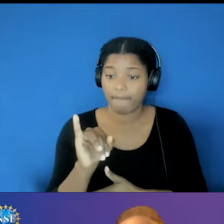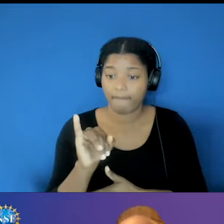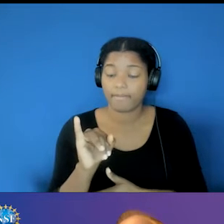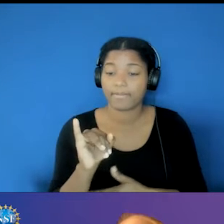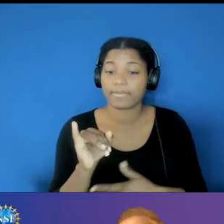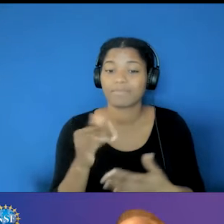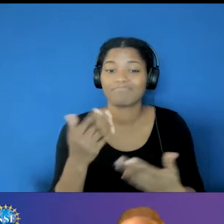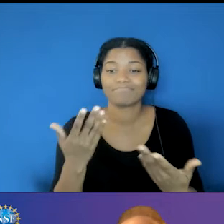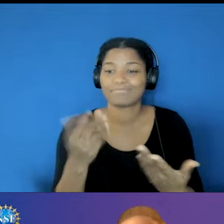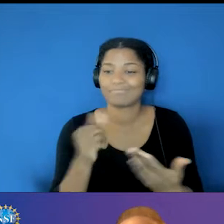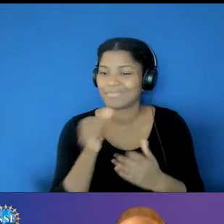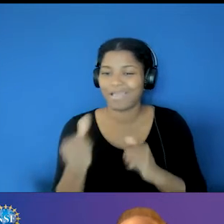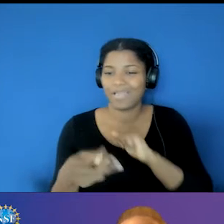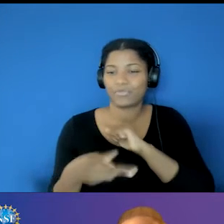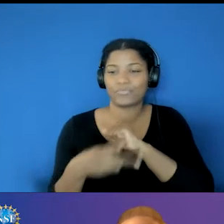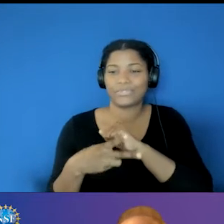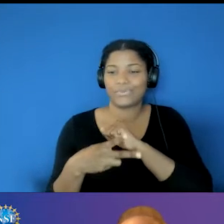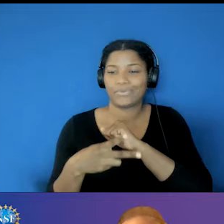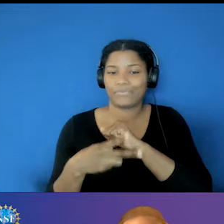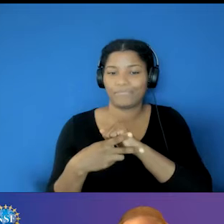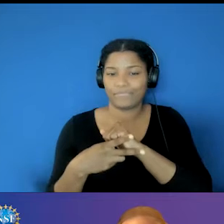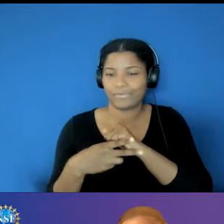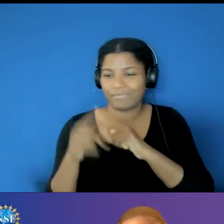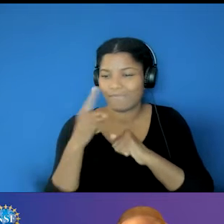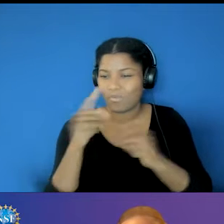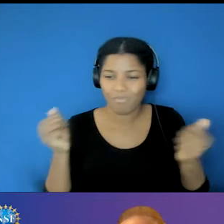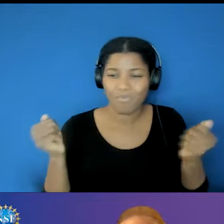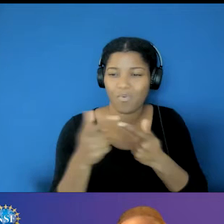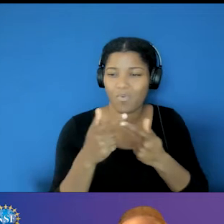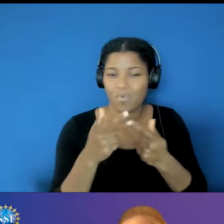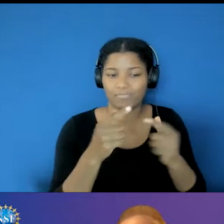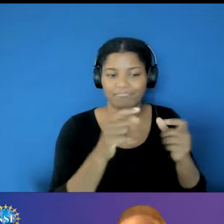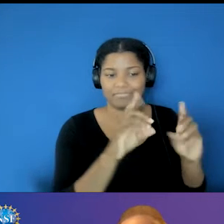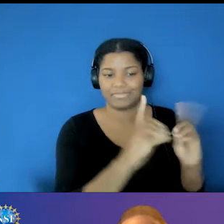reserved for allocation to all the divisions in the way that I've just described.